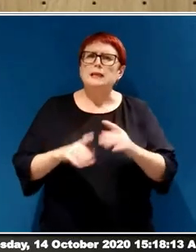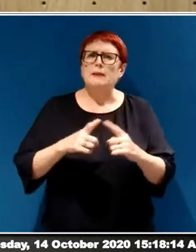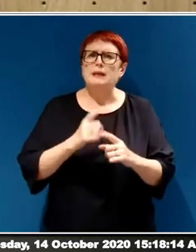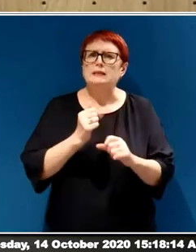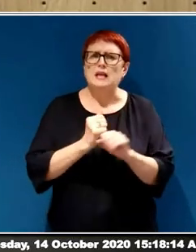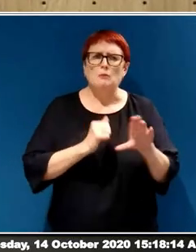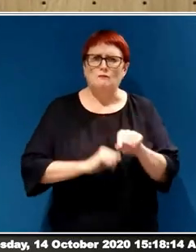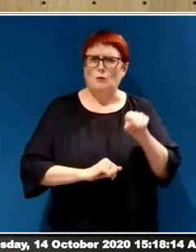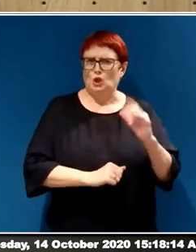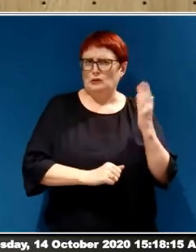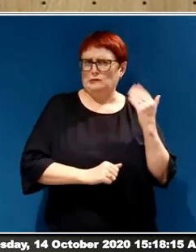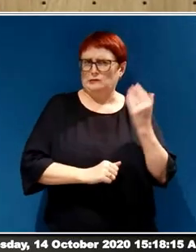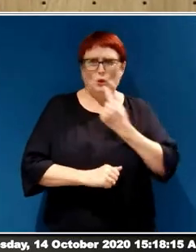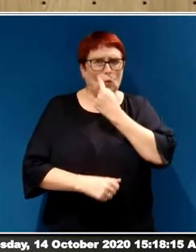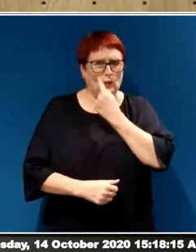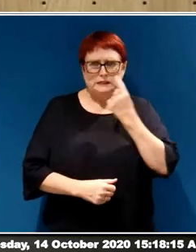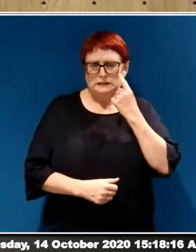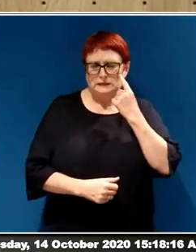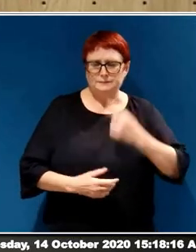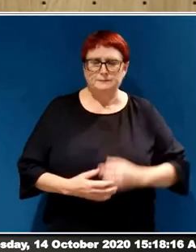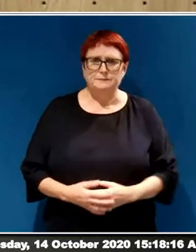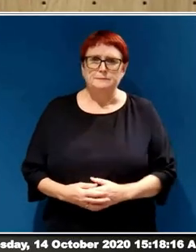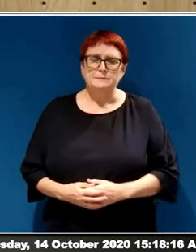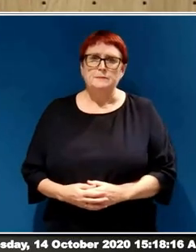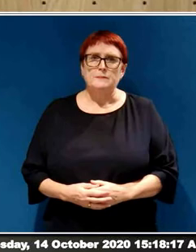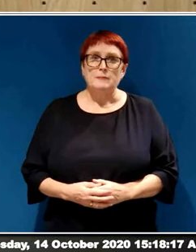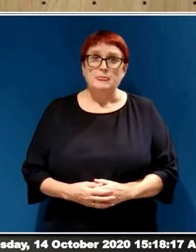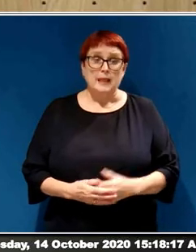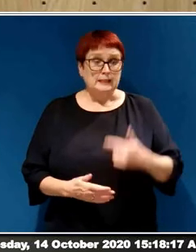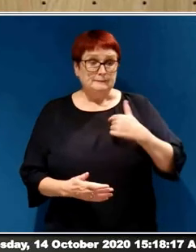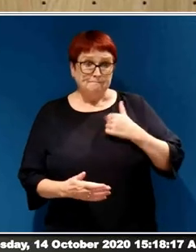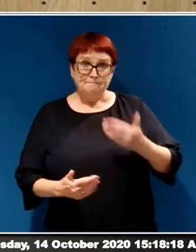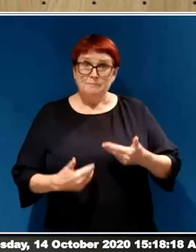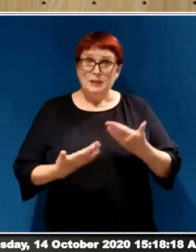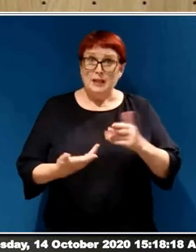When we provide adjustments, if we're using a multi-tiered model, we will